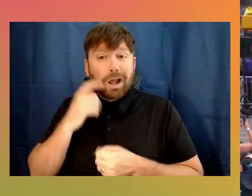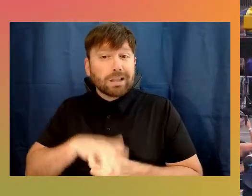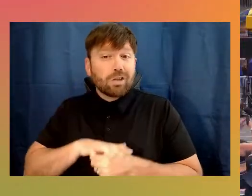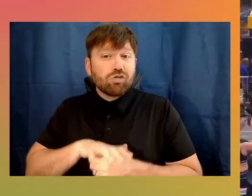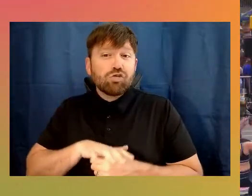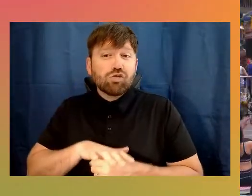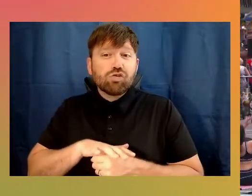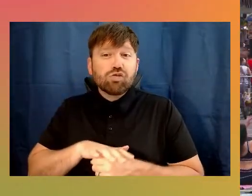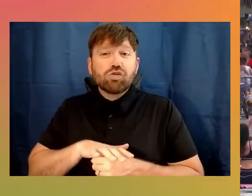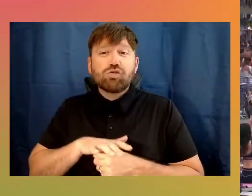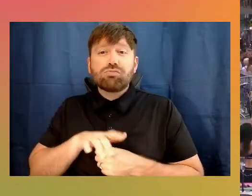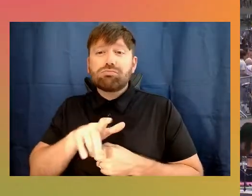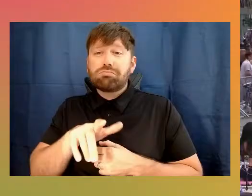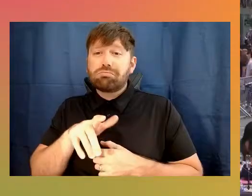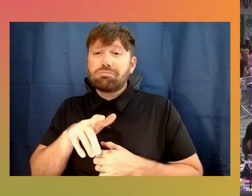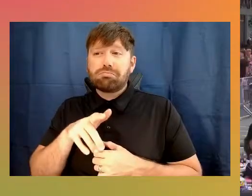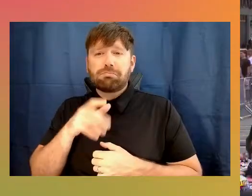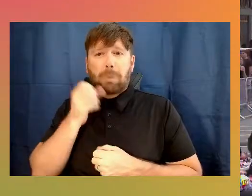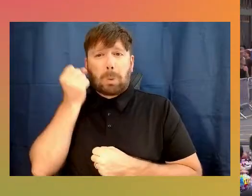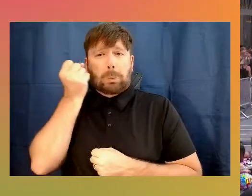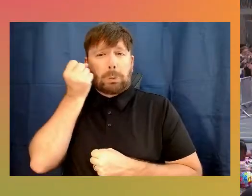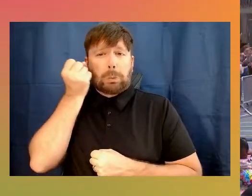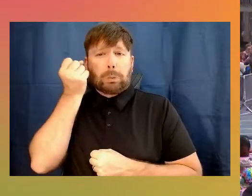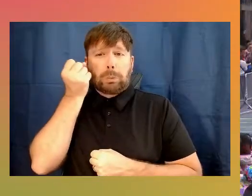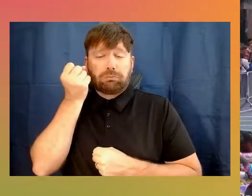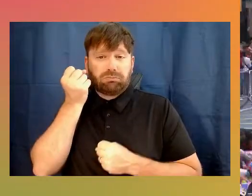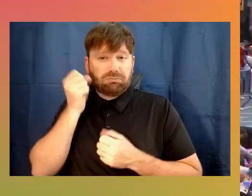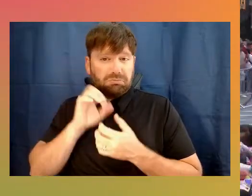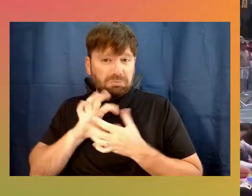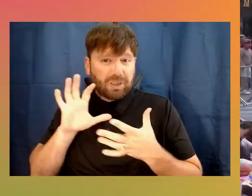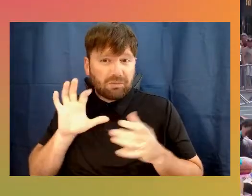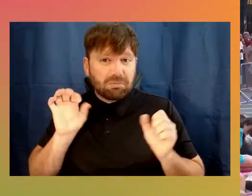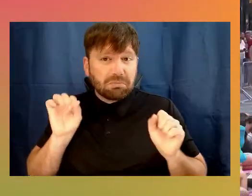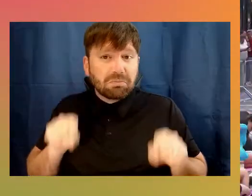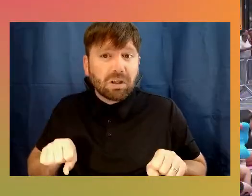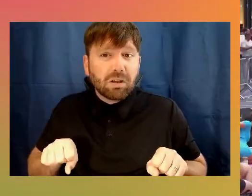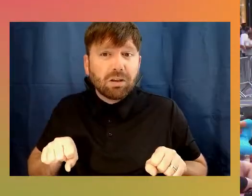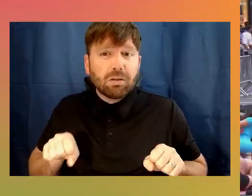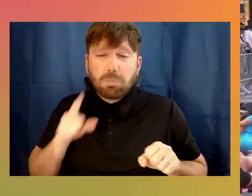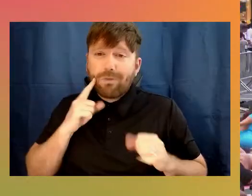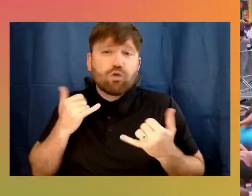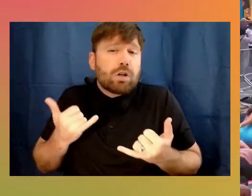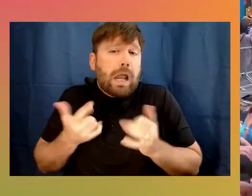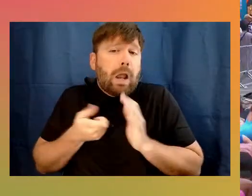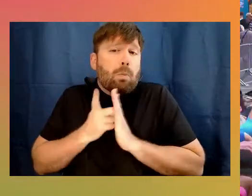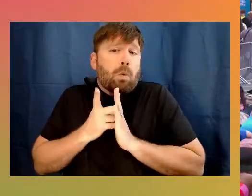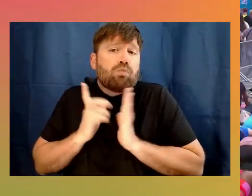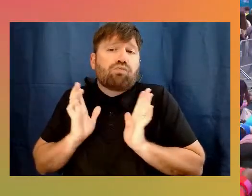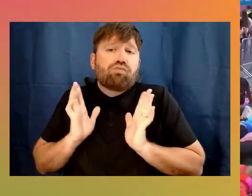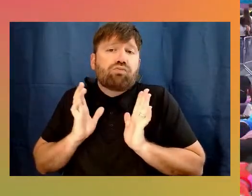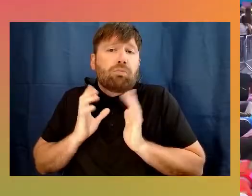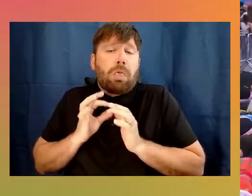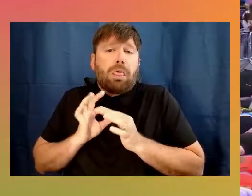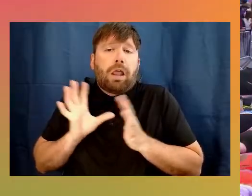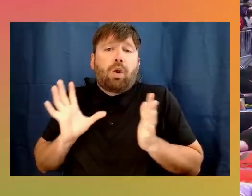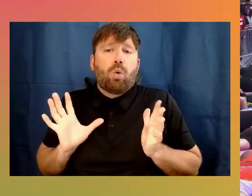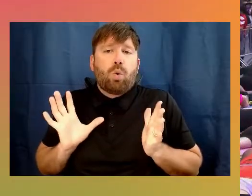HEAD, THE HANDS, THE MIND.